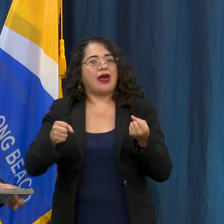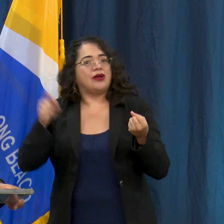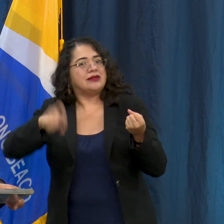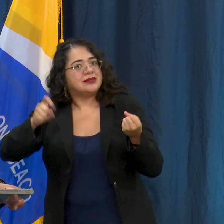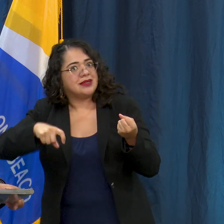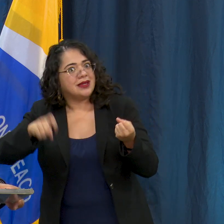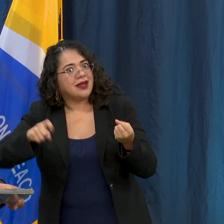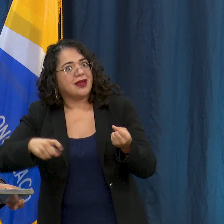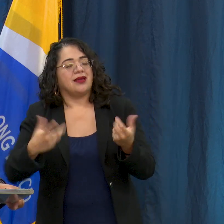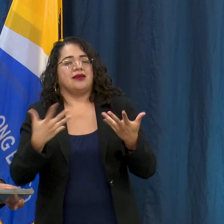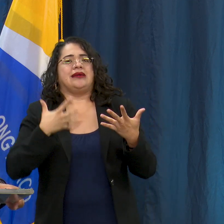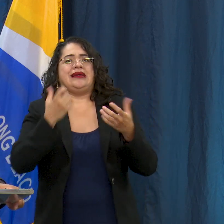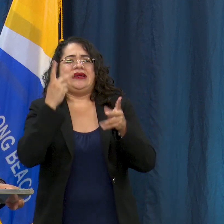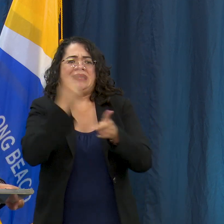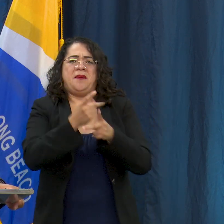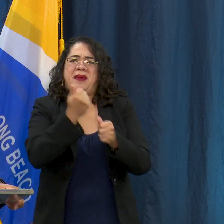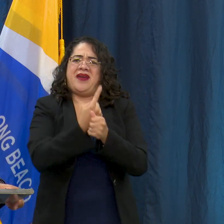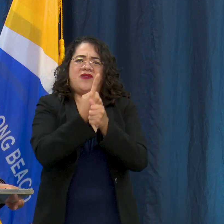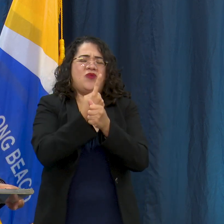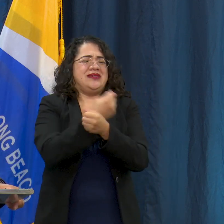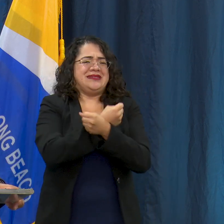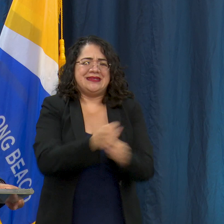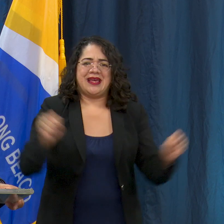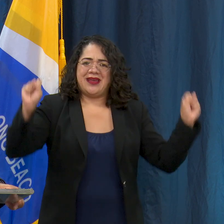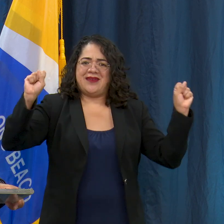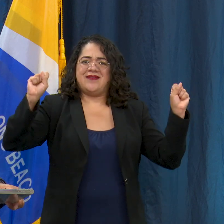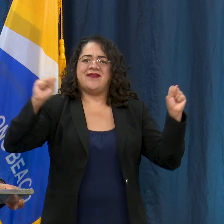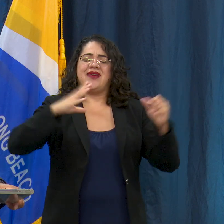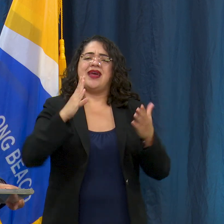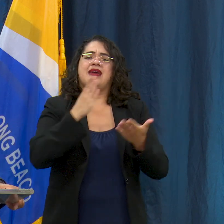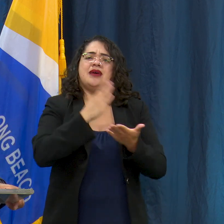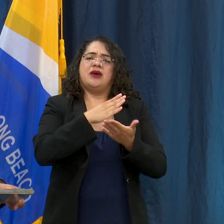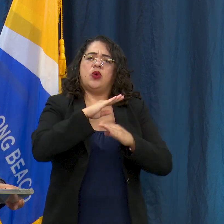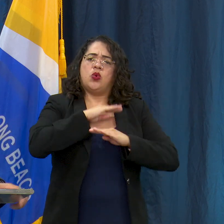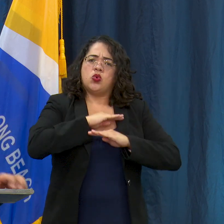our community safe so again I'm thankful to everyone that worked on this and